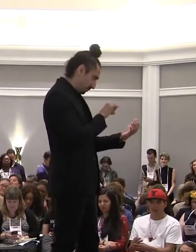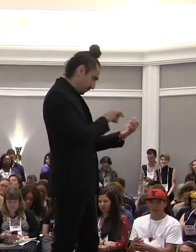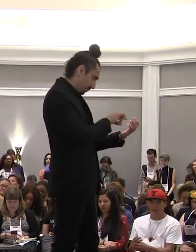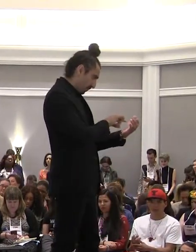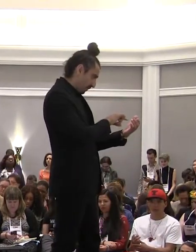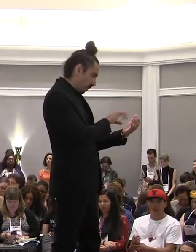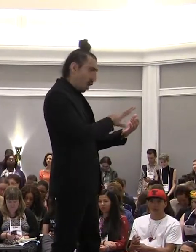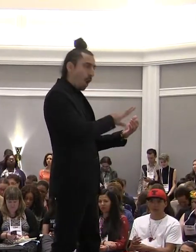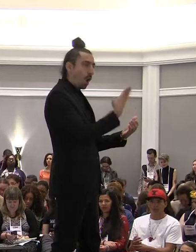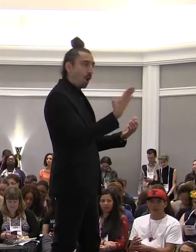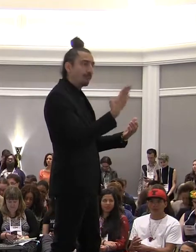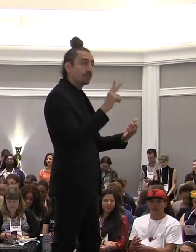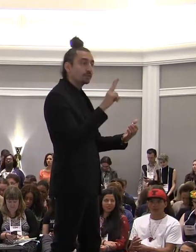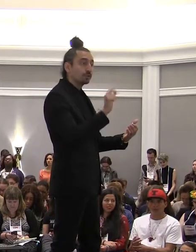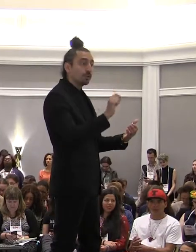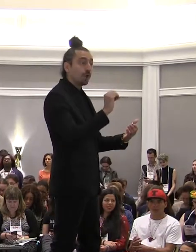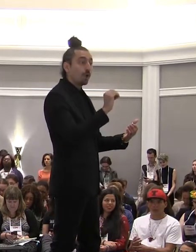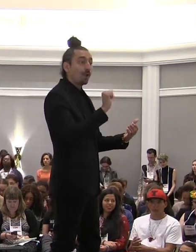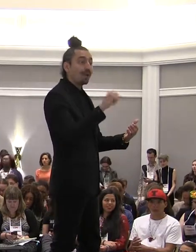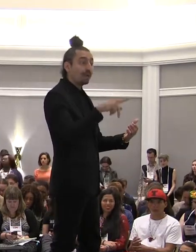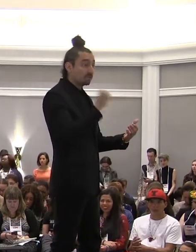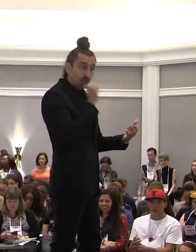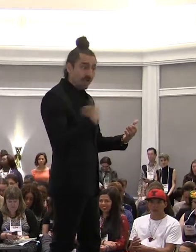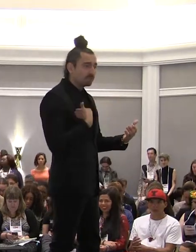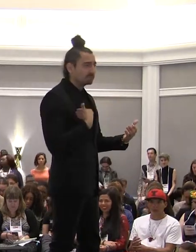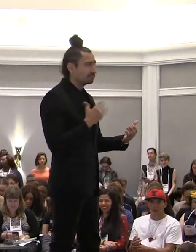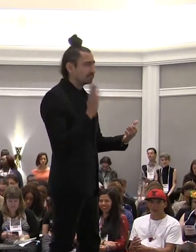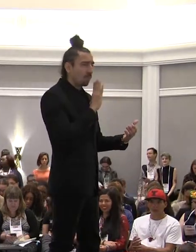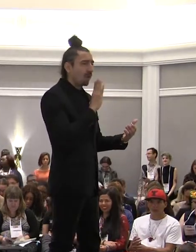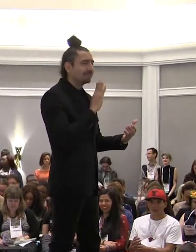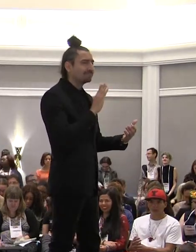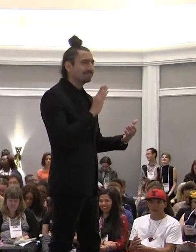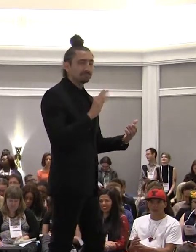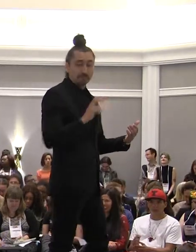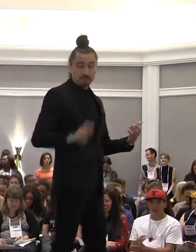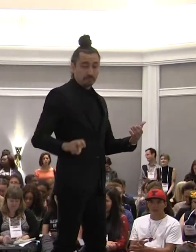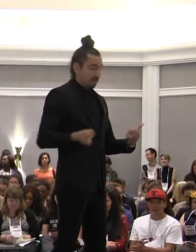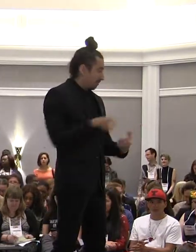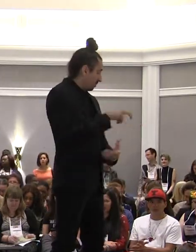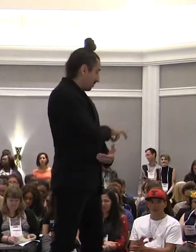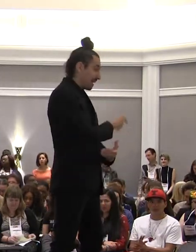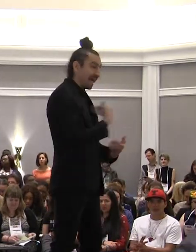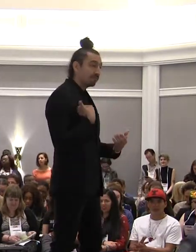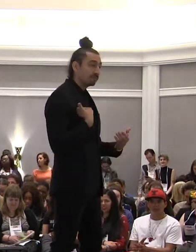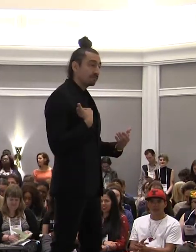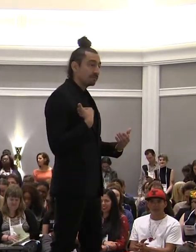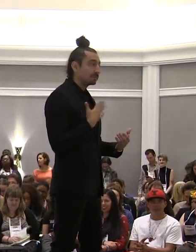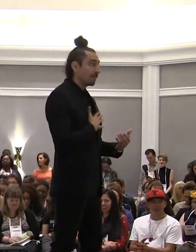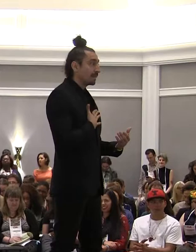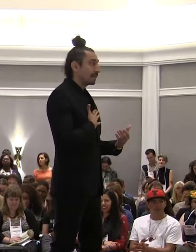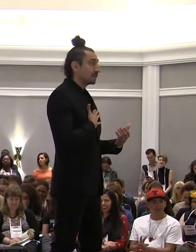Now if you don't have the app, don't worry. Someone around you will. Everybody who has the app on their phone, please open it up. Look around you.